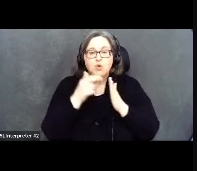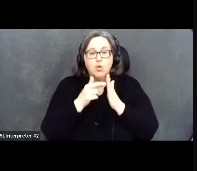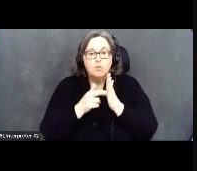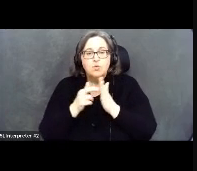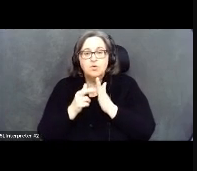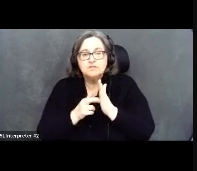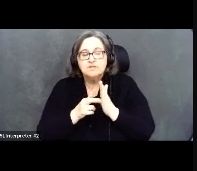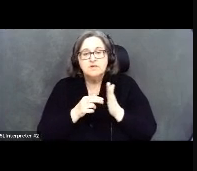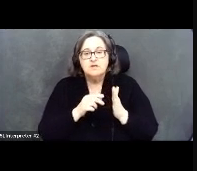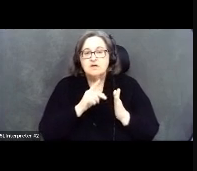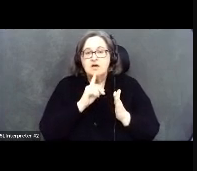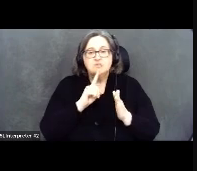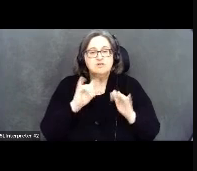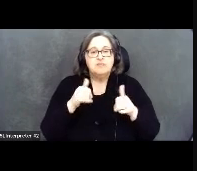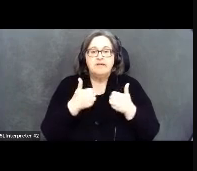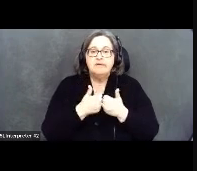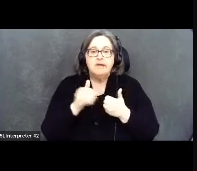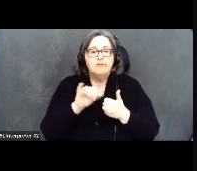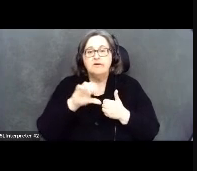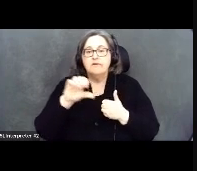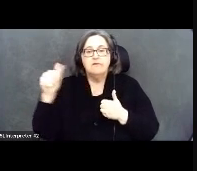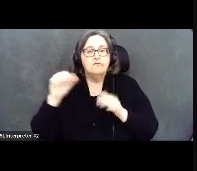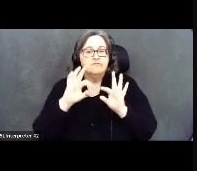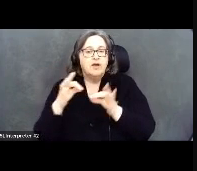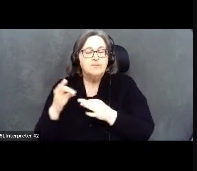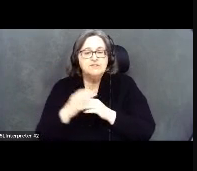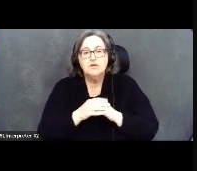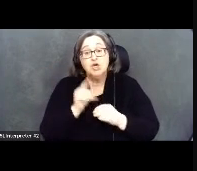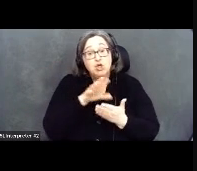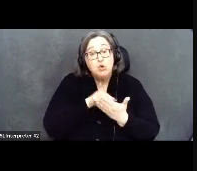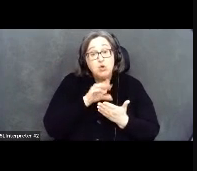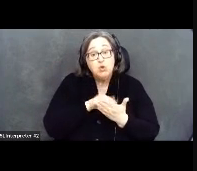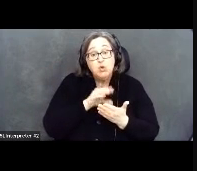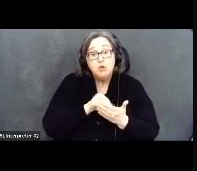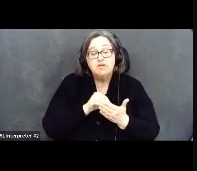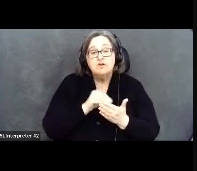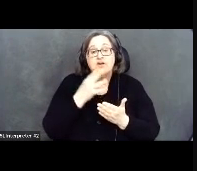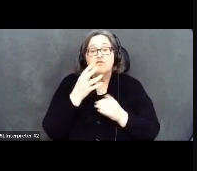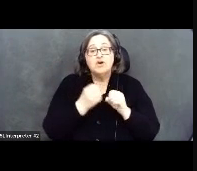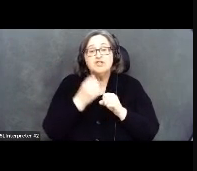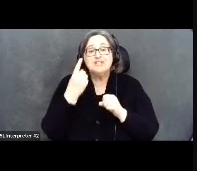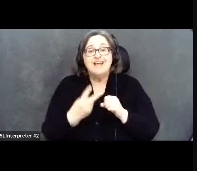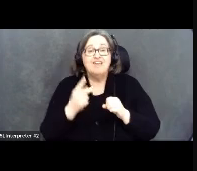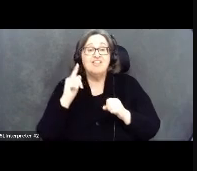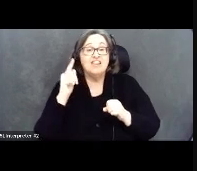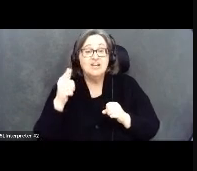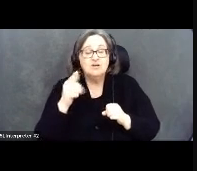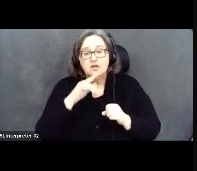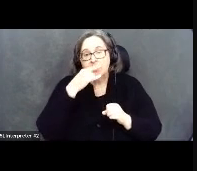I'm playing the game like everybody else. You learn 4 1/2 years later that your kid becomes